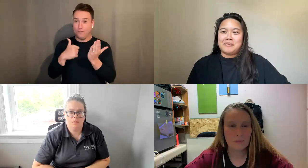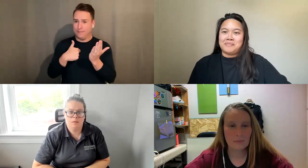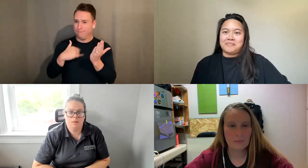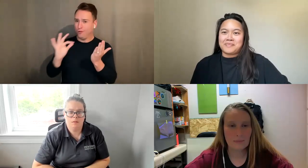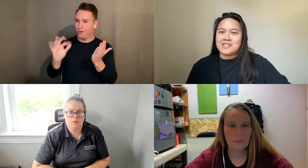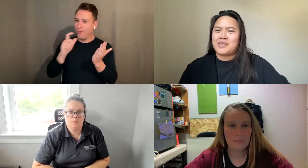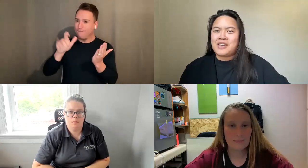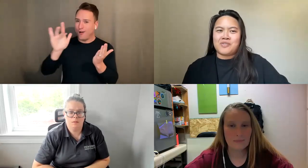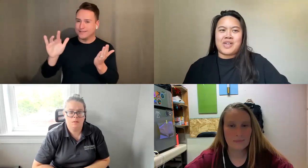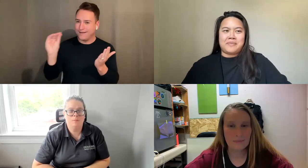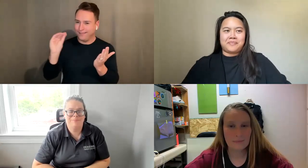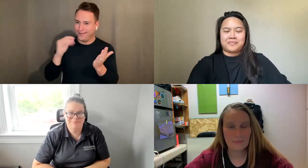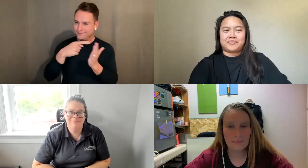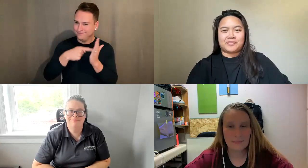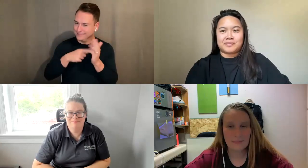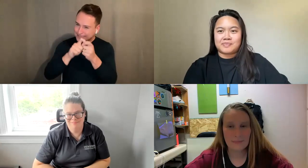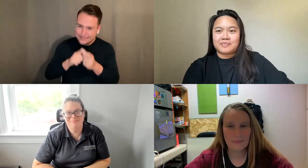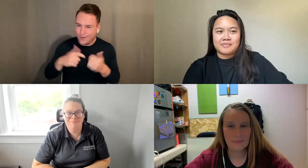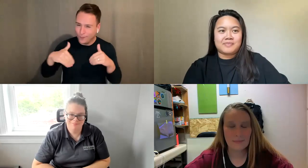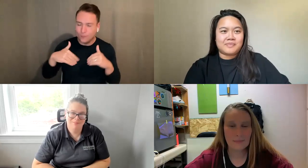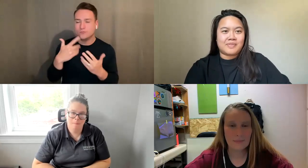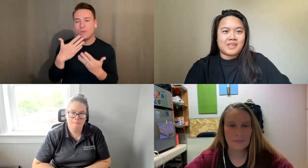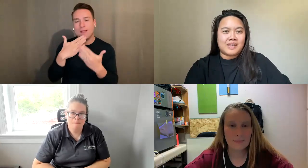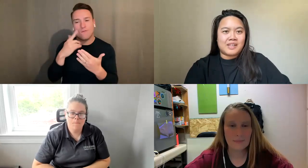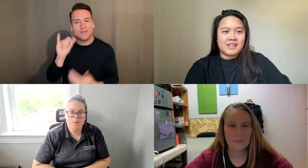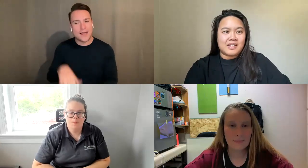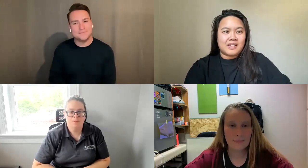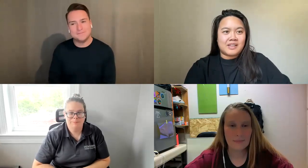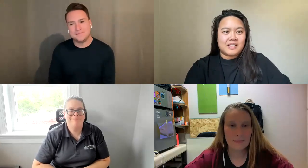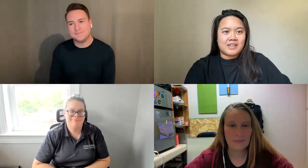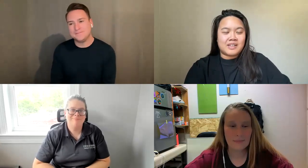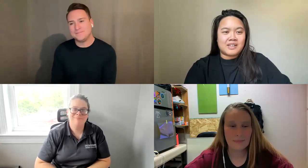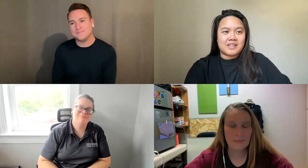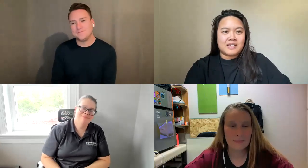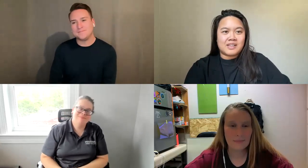So thank you for that. Absolutely.